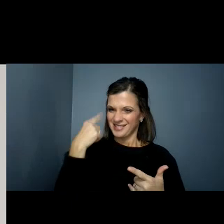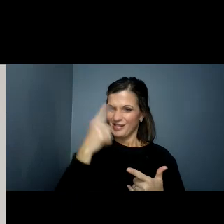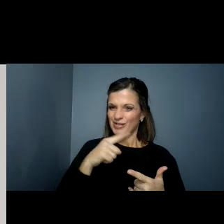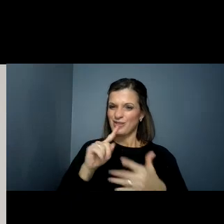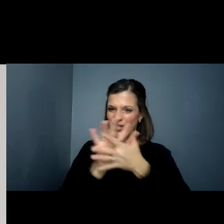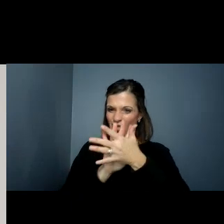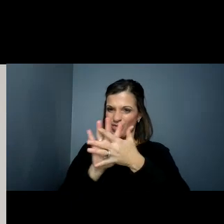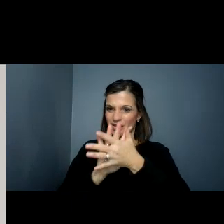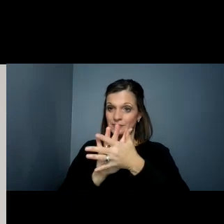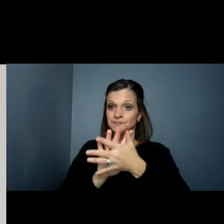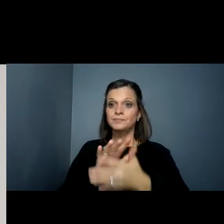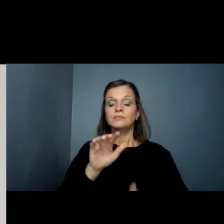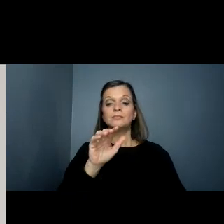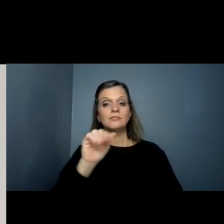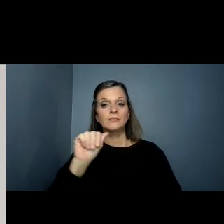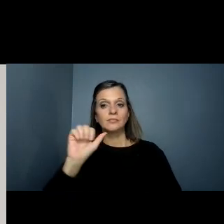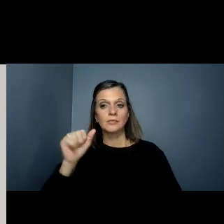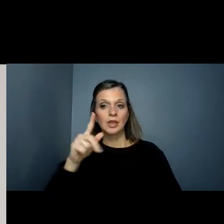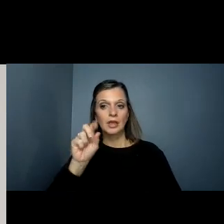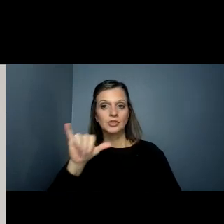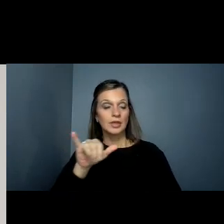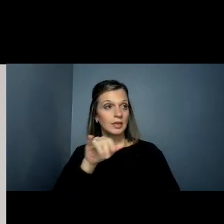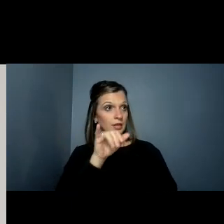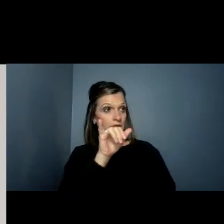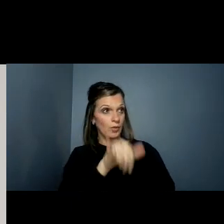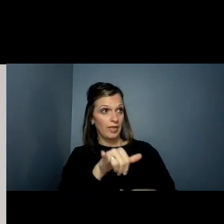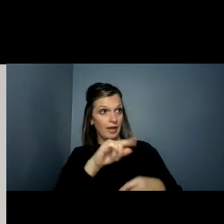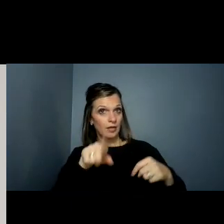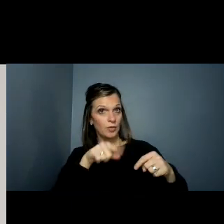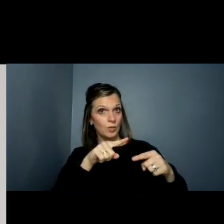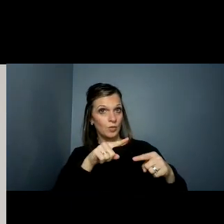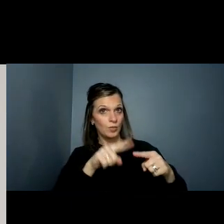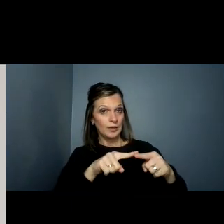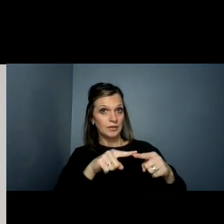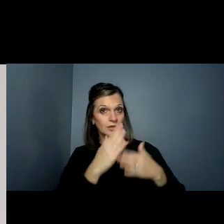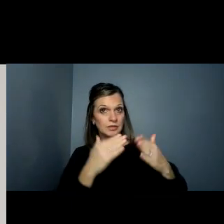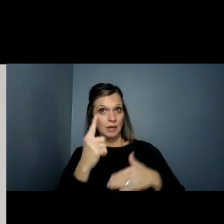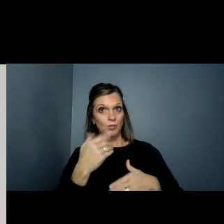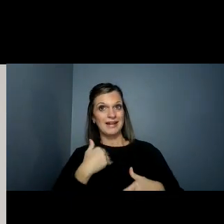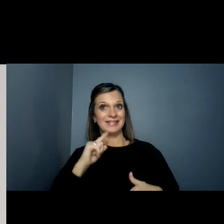So that would be when someone has a significant ear wax block right there that second image.